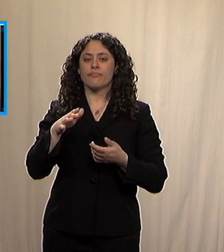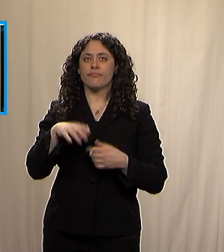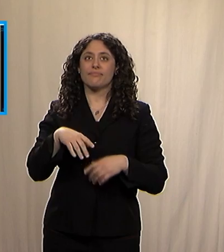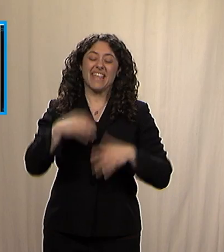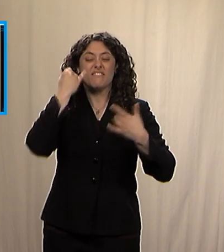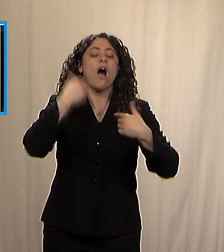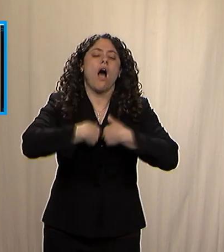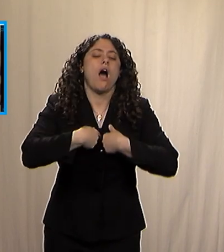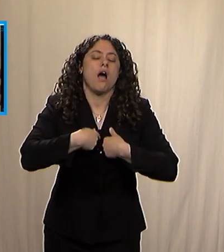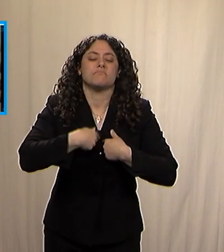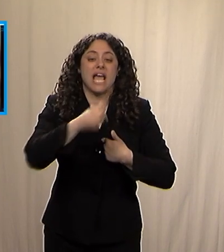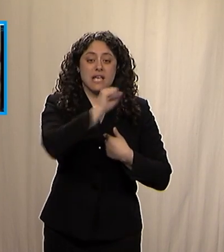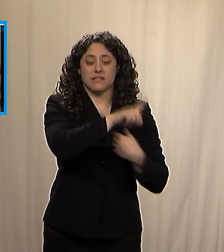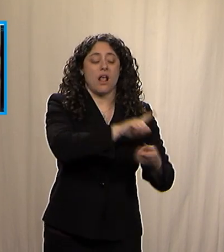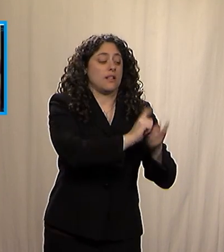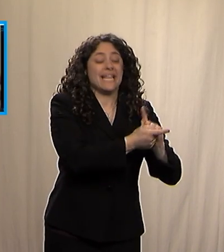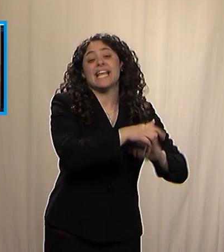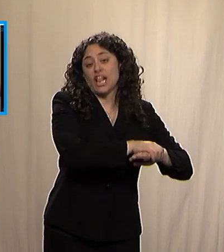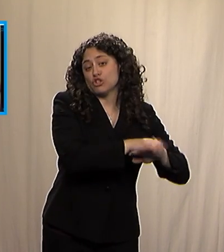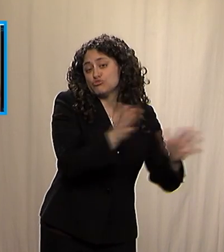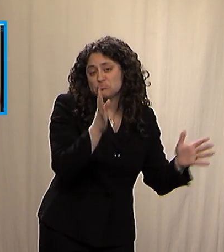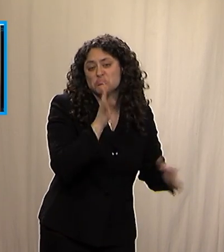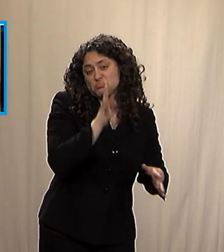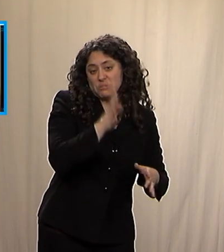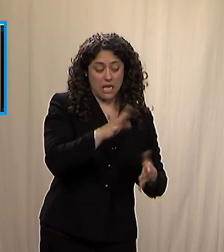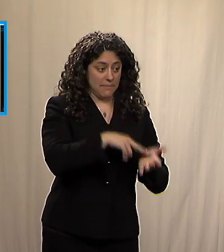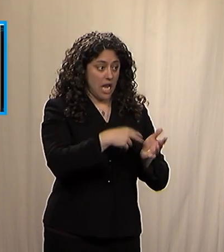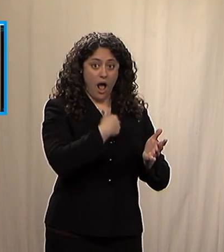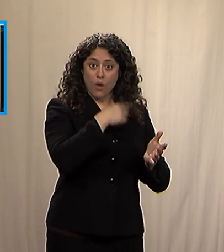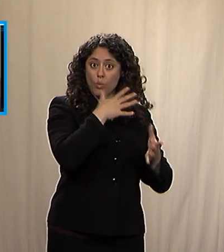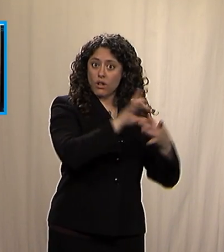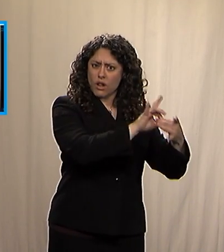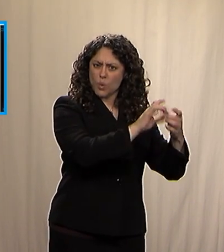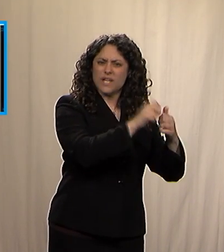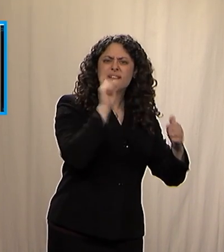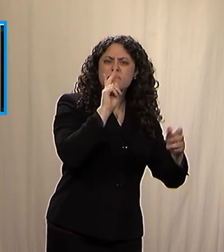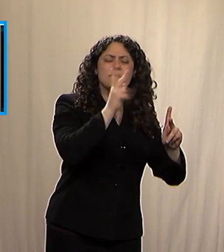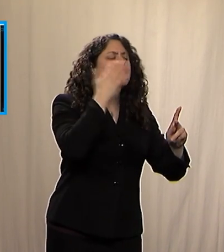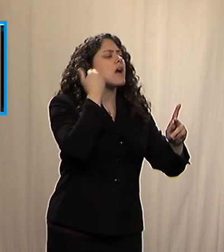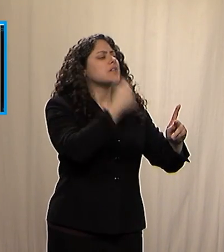I'm going to be aligning more with the deaf people in terms of understanding them and reacting to what they're saying.